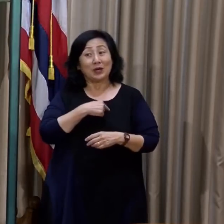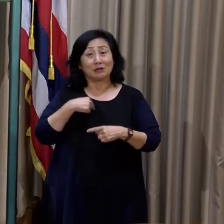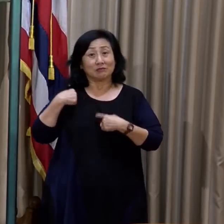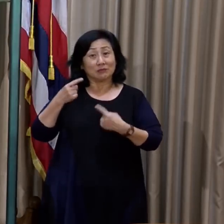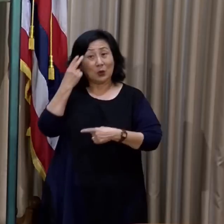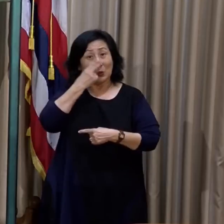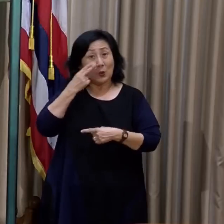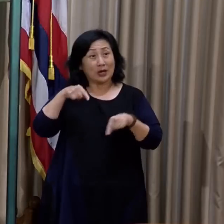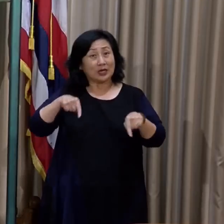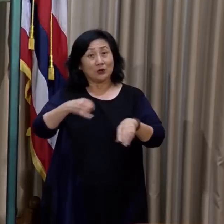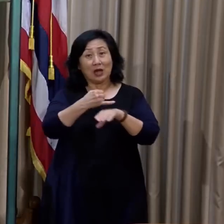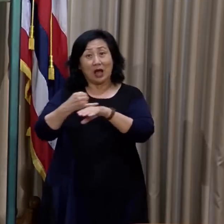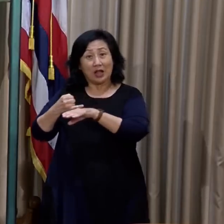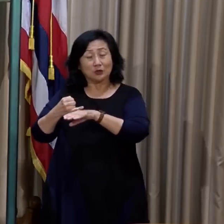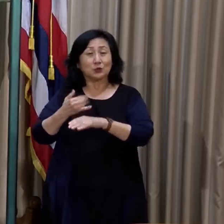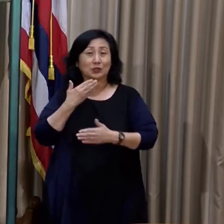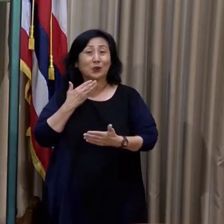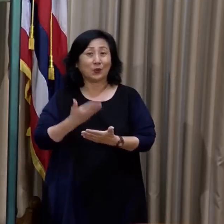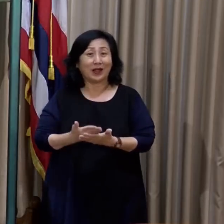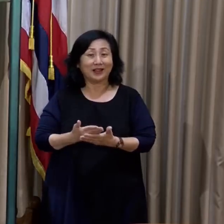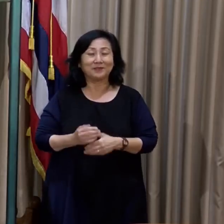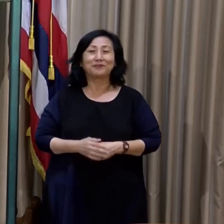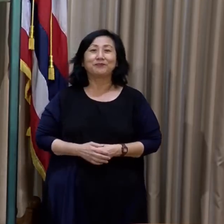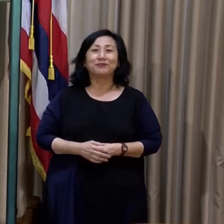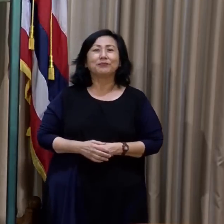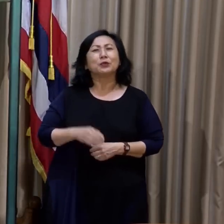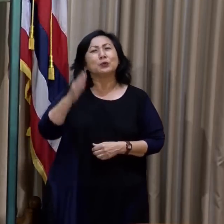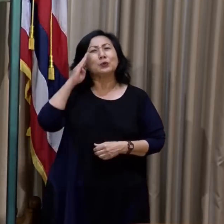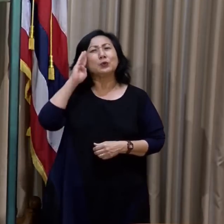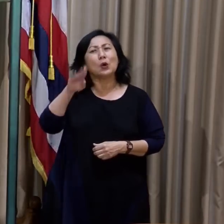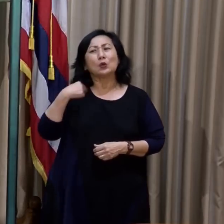POSITIVE RESULTS. WE ARE DOING QUITE WELL HERE IN